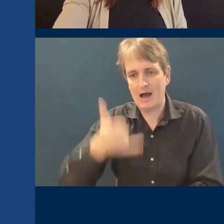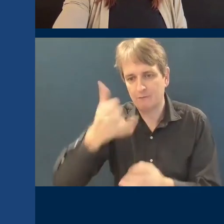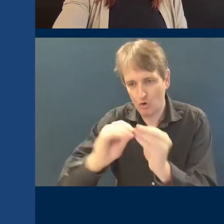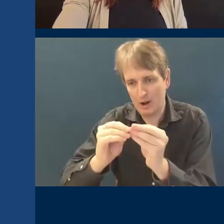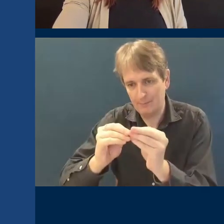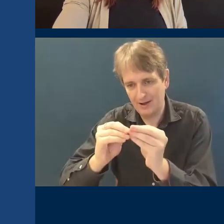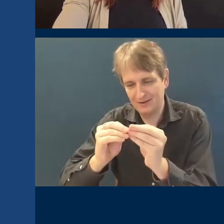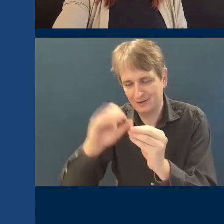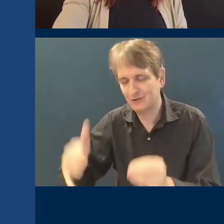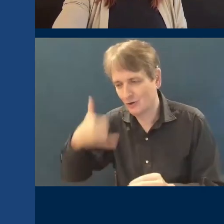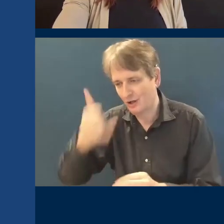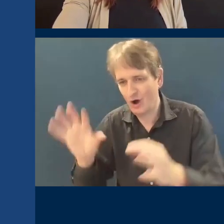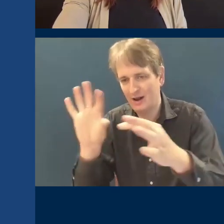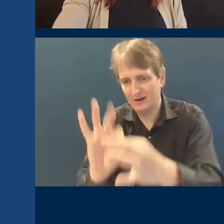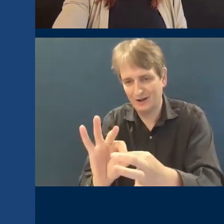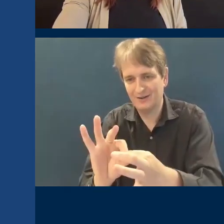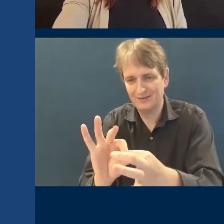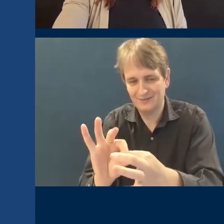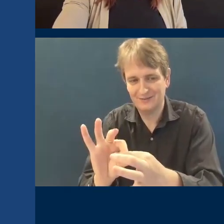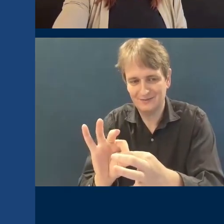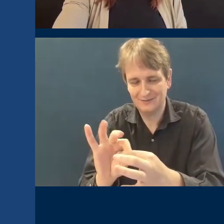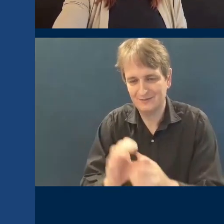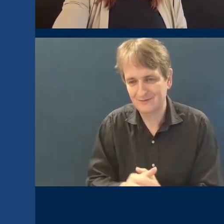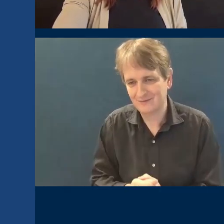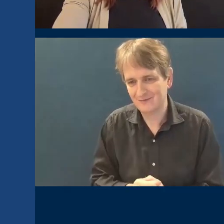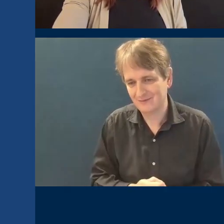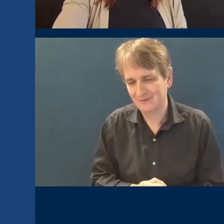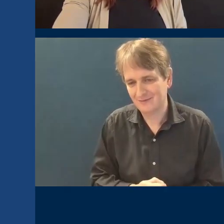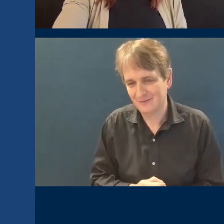And so you have to provide, be able to provide a phone number to connect through that.